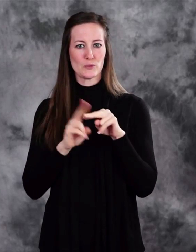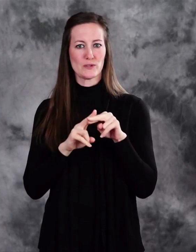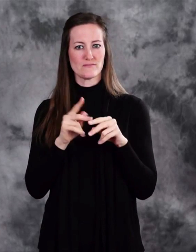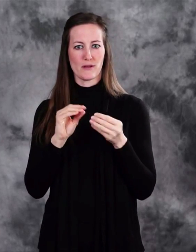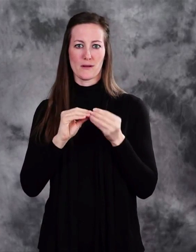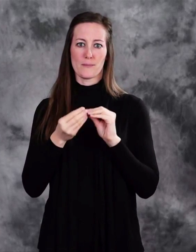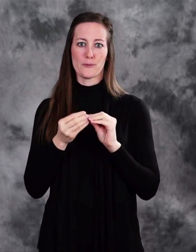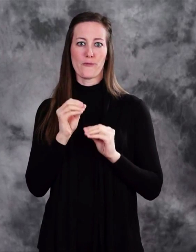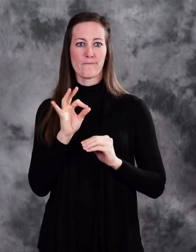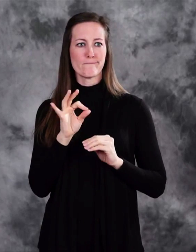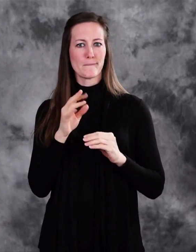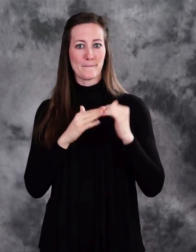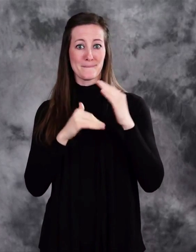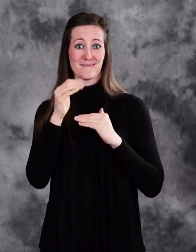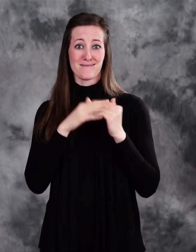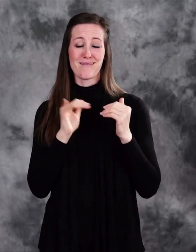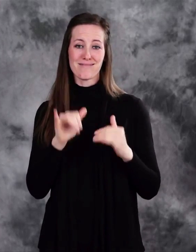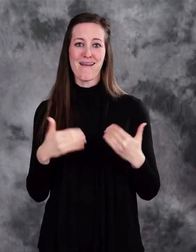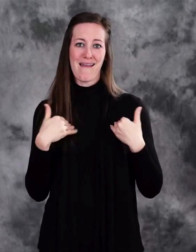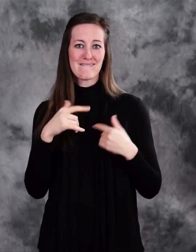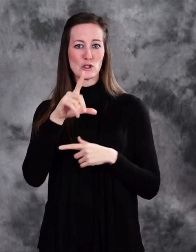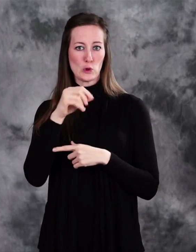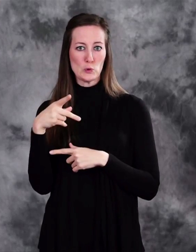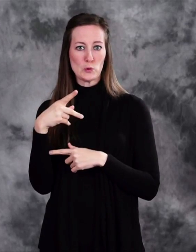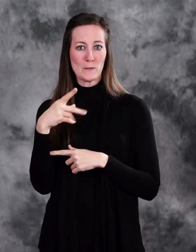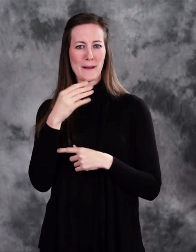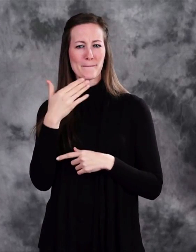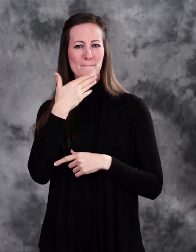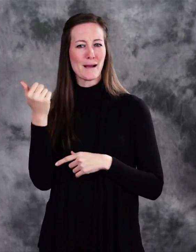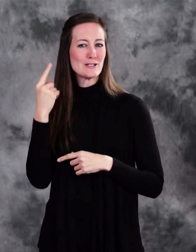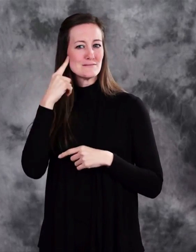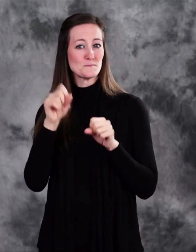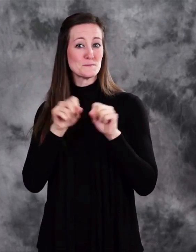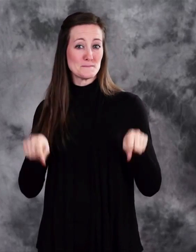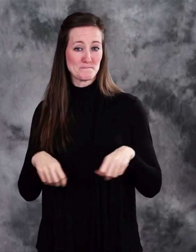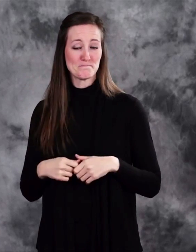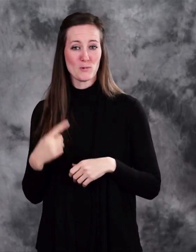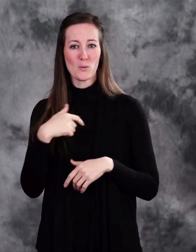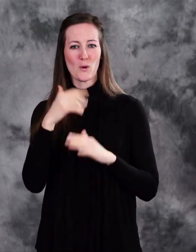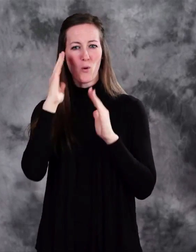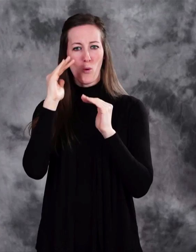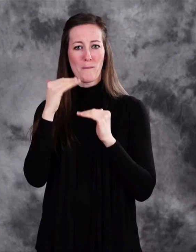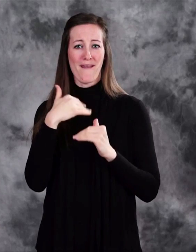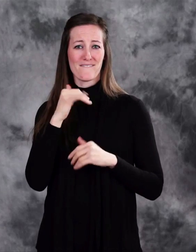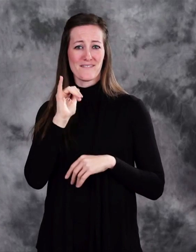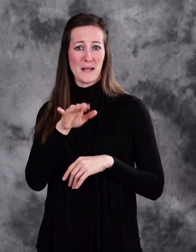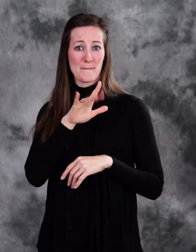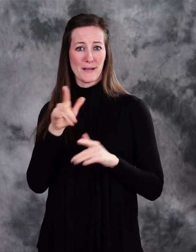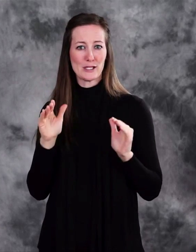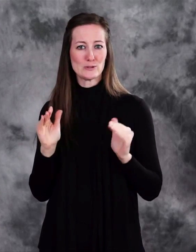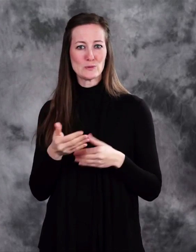to increase the number of buildings that have loops and better acoustics. We hope to have a bill